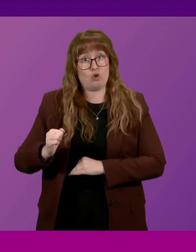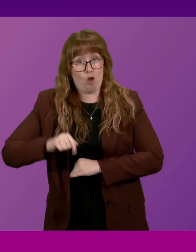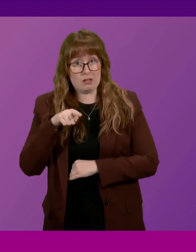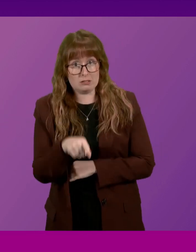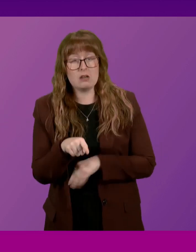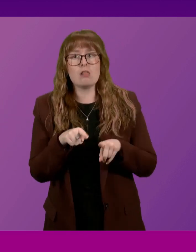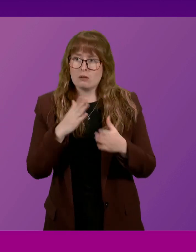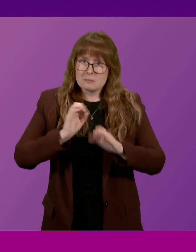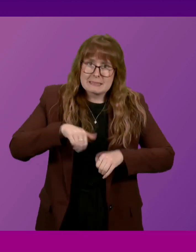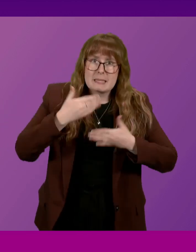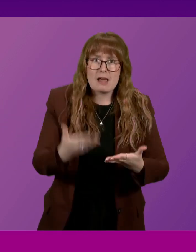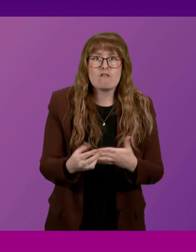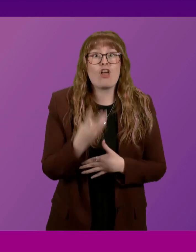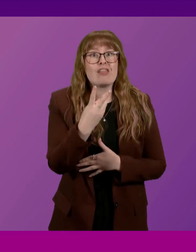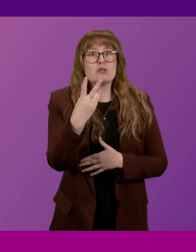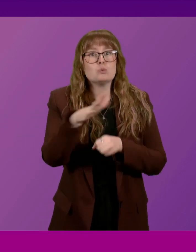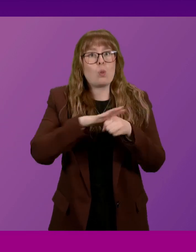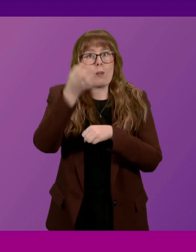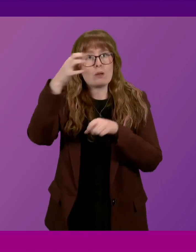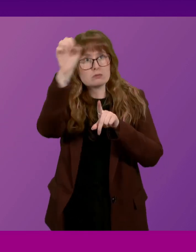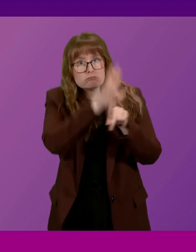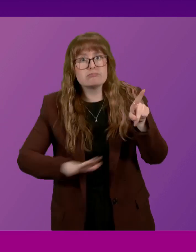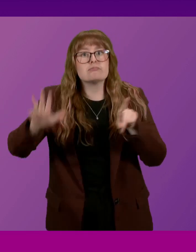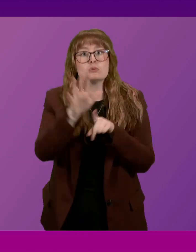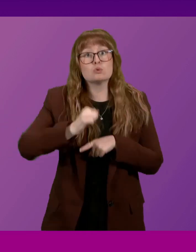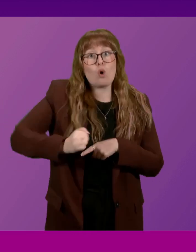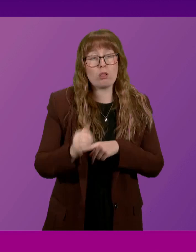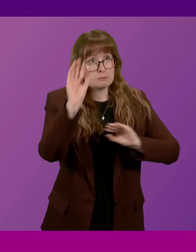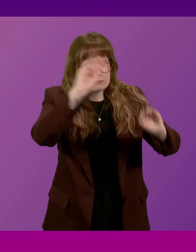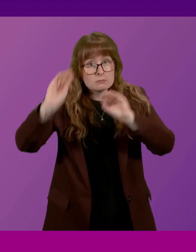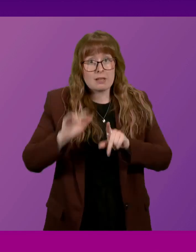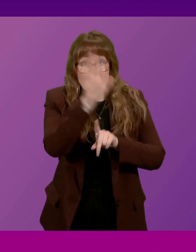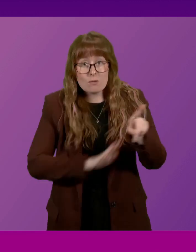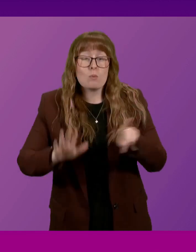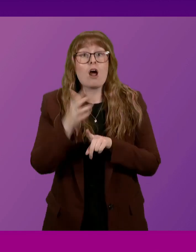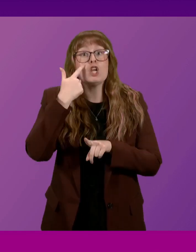is delivered in all 32 local authority areas, and young people are involved in that work. We support